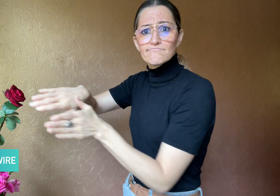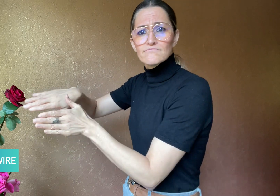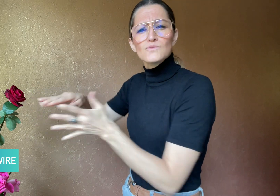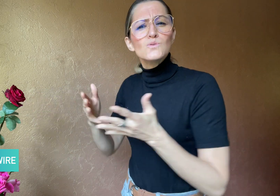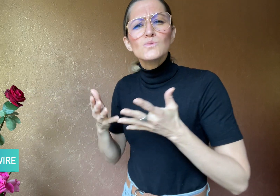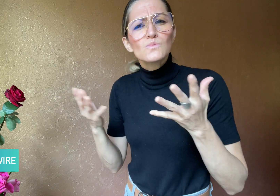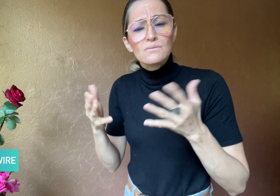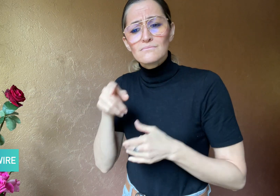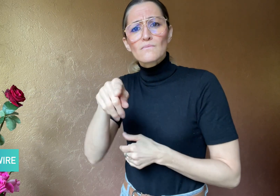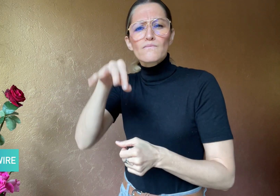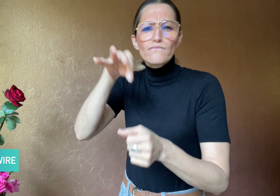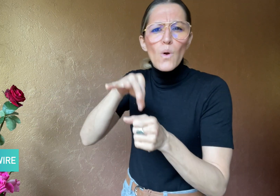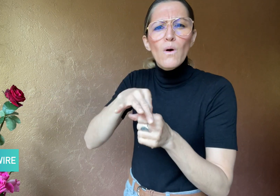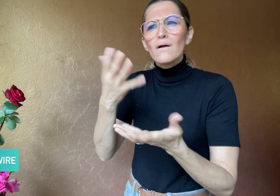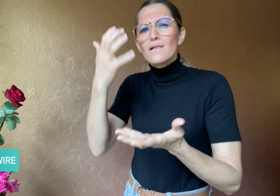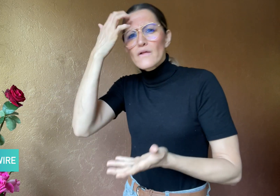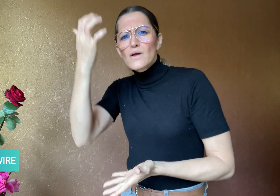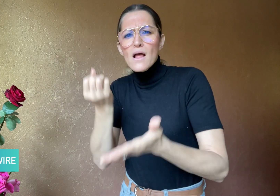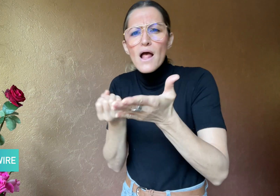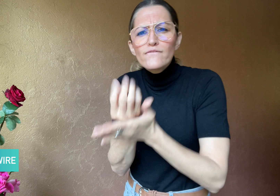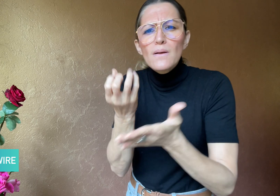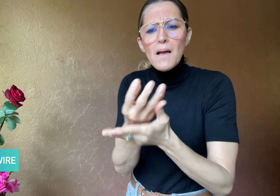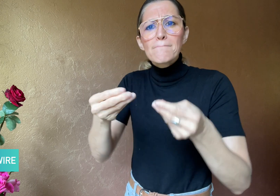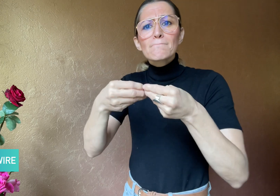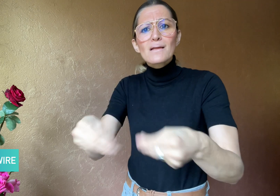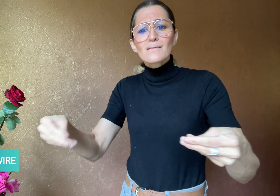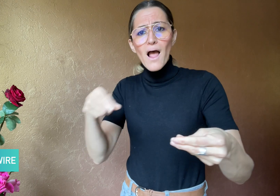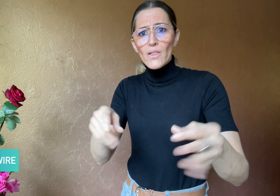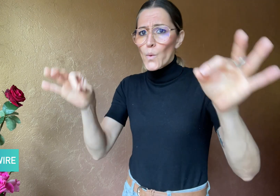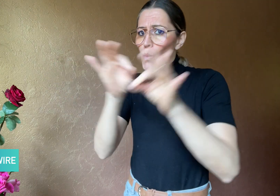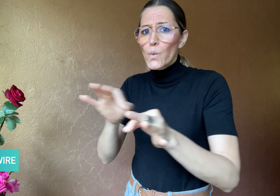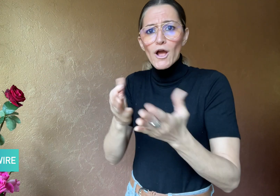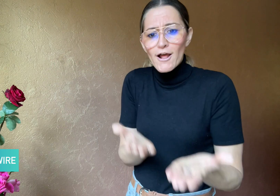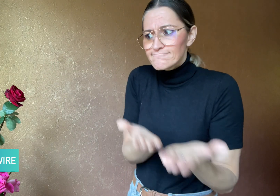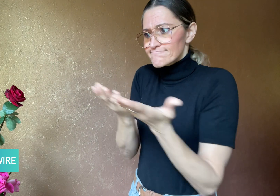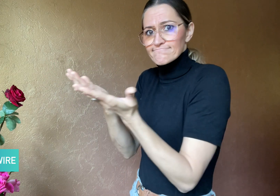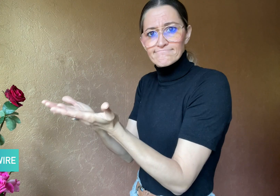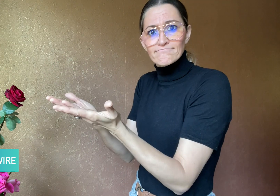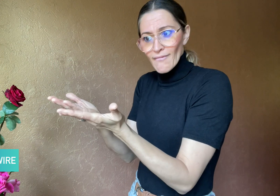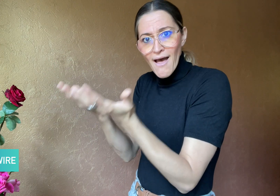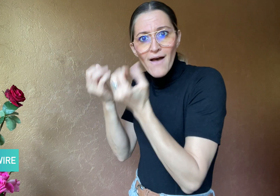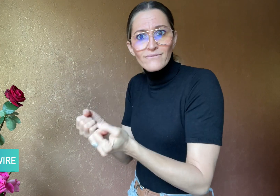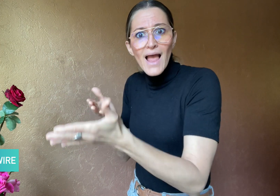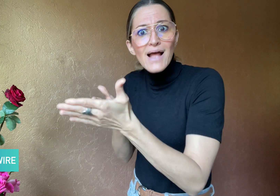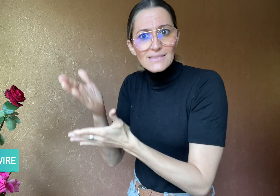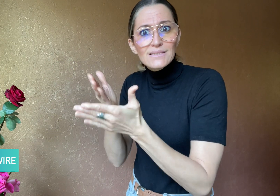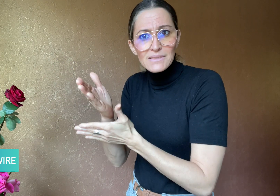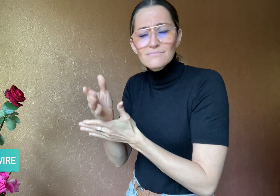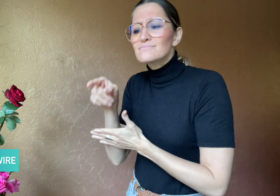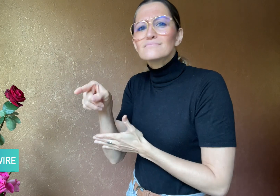are not included during elections as electoral materials